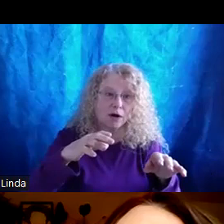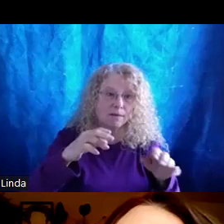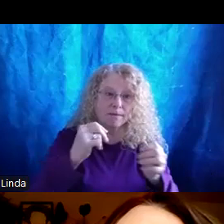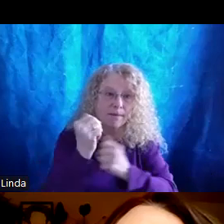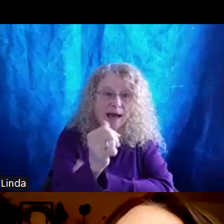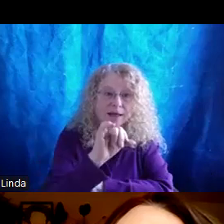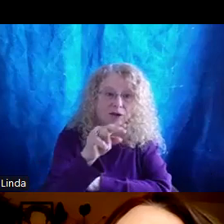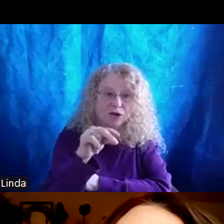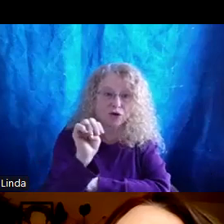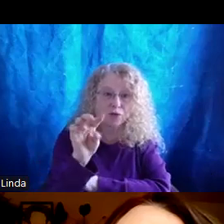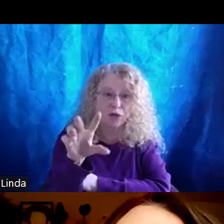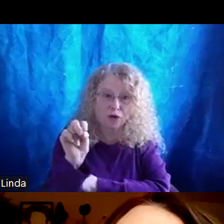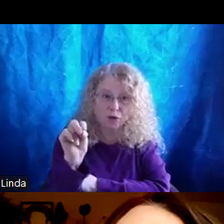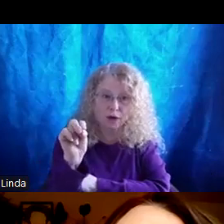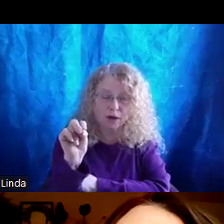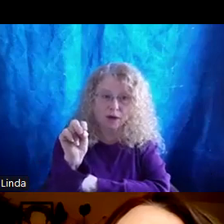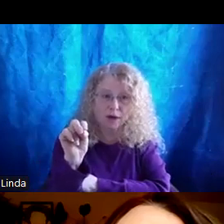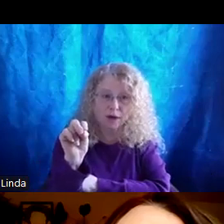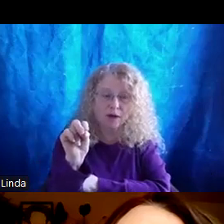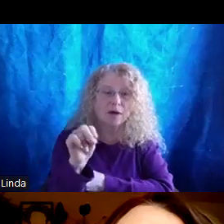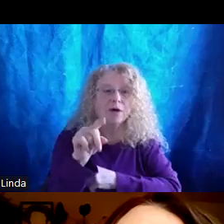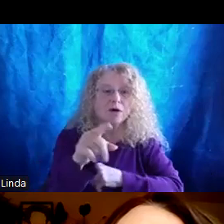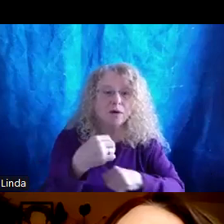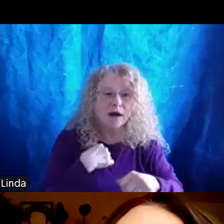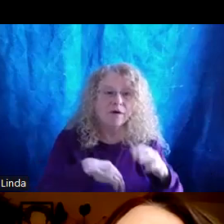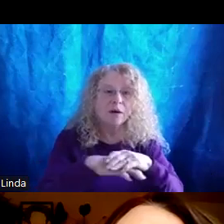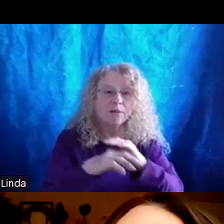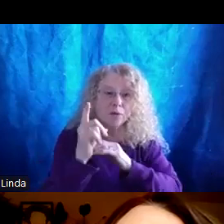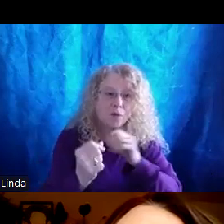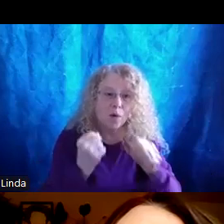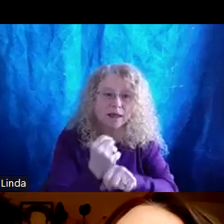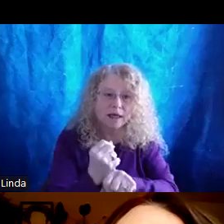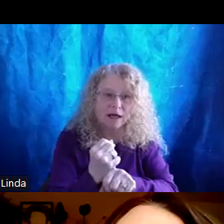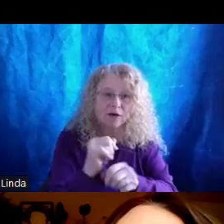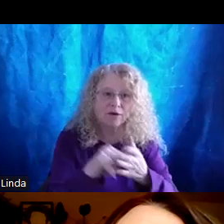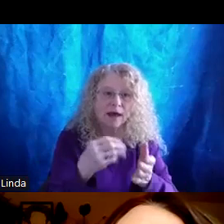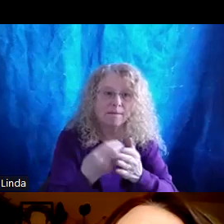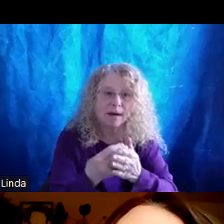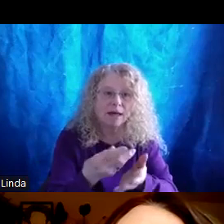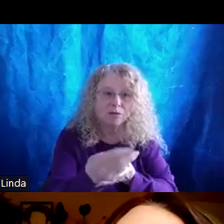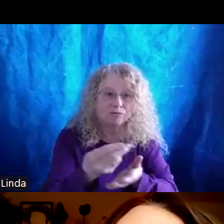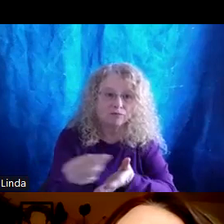YOU WILL HAVE UP TO ONE YEAR TO SPEND THOSE FUNDS DOWN, BECAUSE WE KNOW OBVIOUSLY YOU'RE